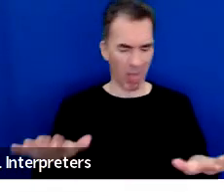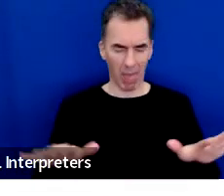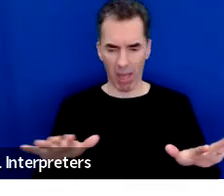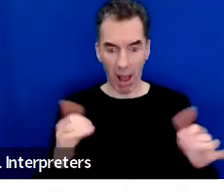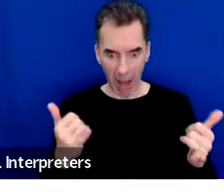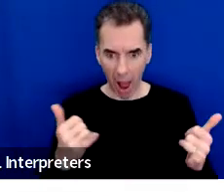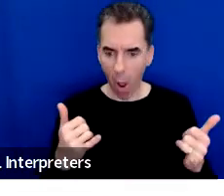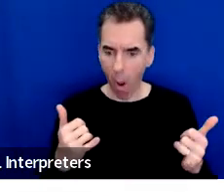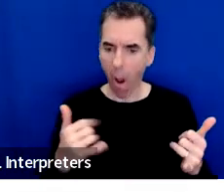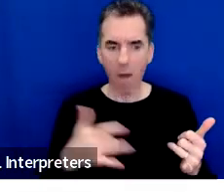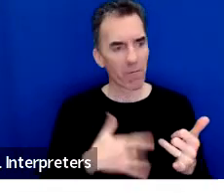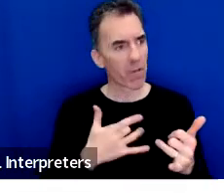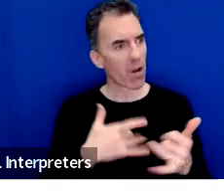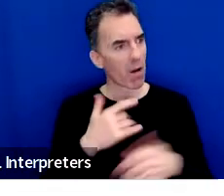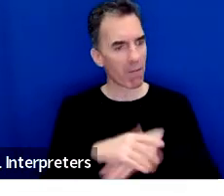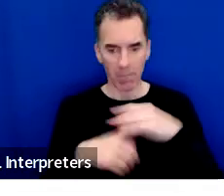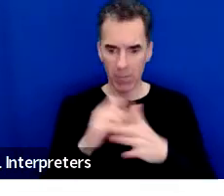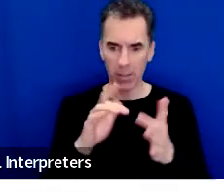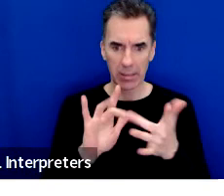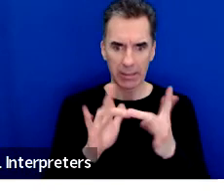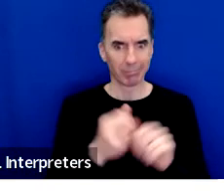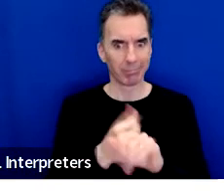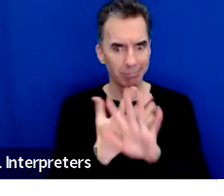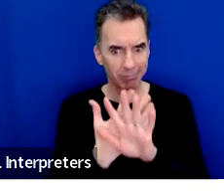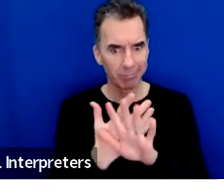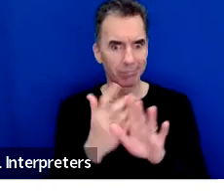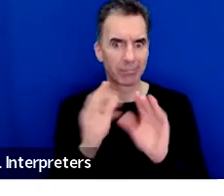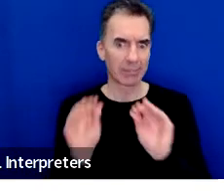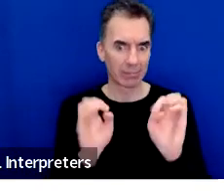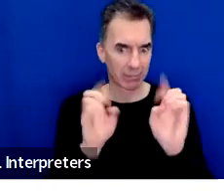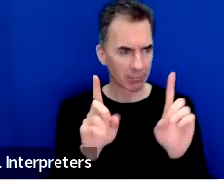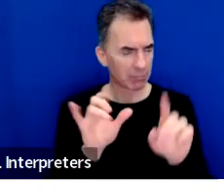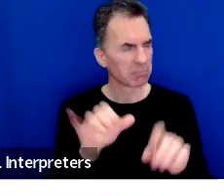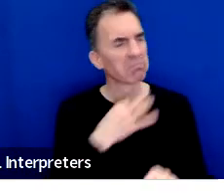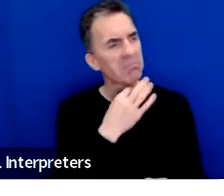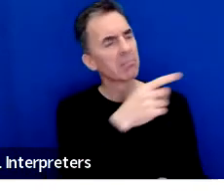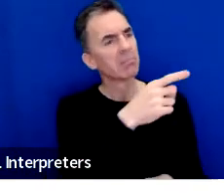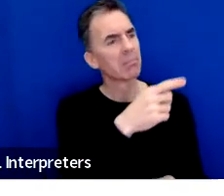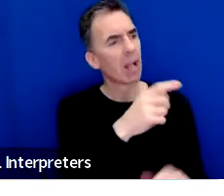And so part of my question is just like how you do things to kind of like steal from your you know, but